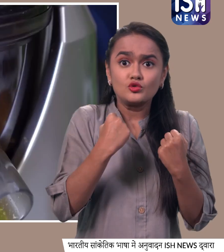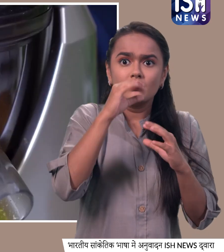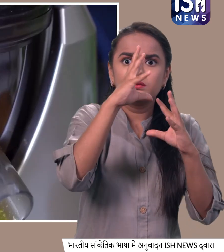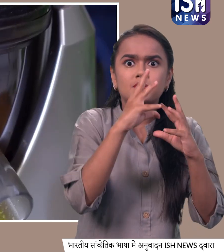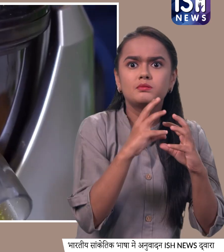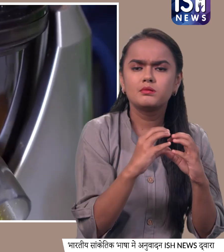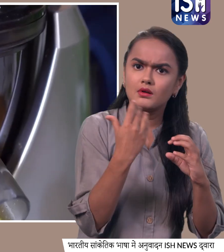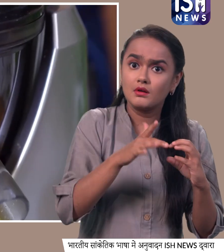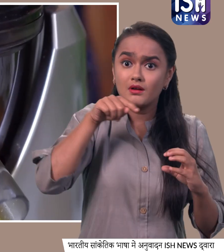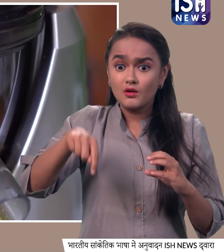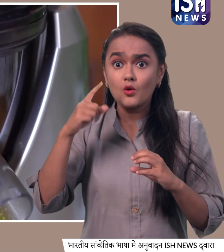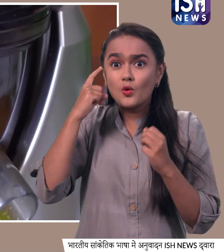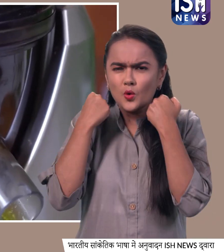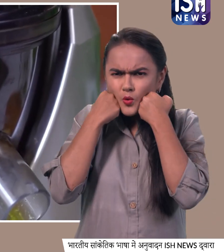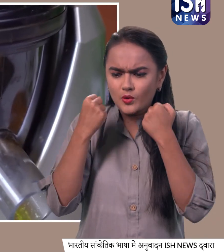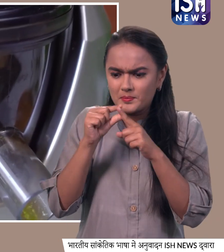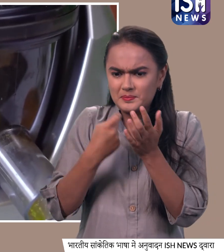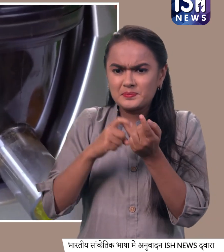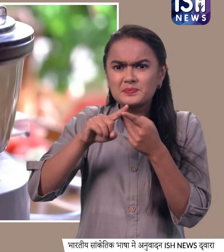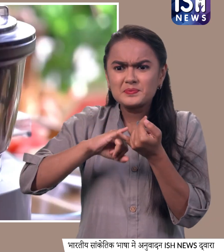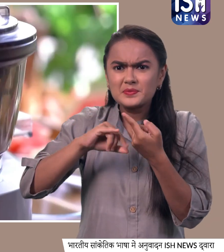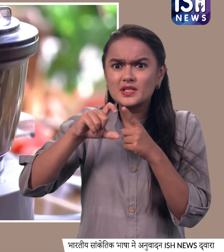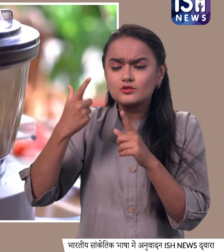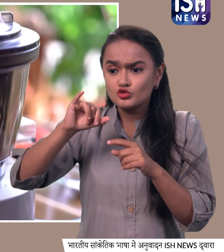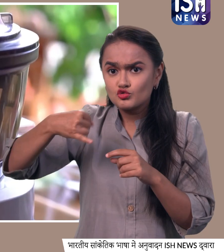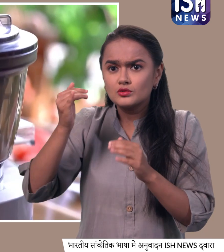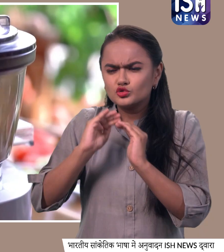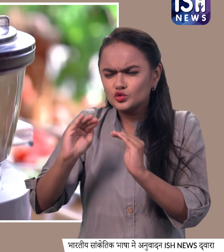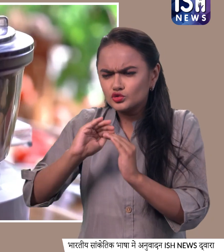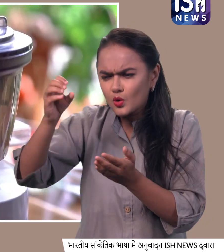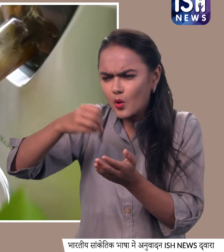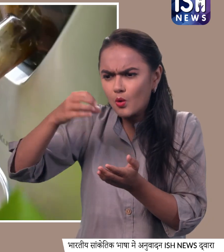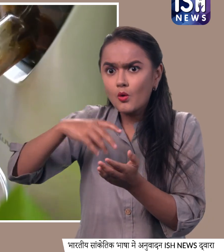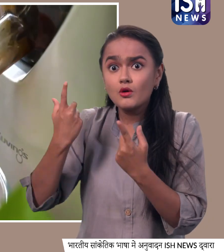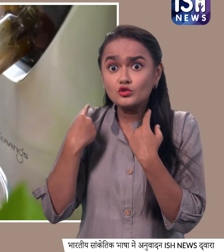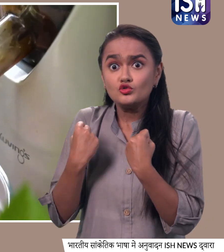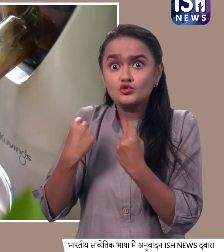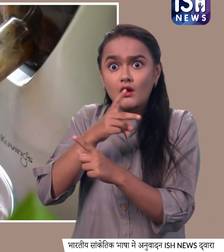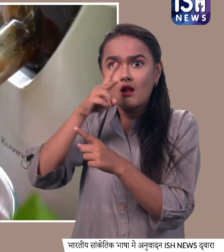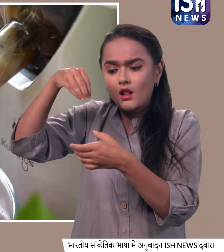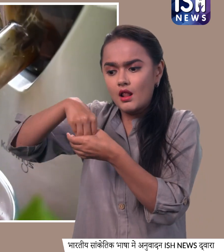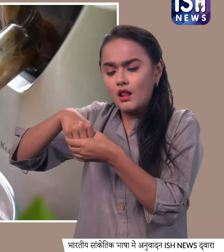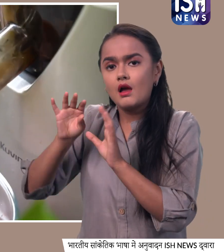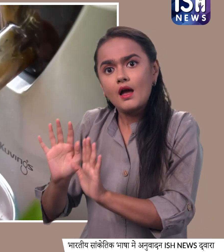But a slow-pressed or cold-pressed juicer releases the juice slowly and all the nutrients are preserved